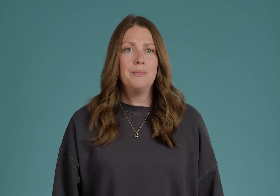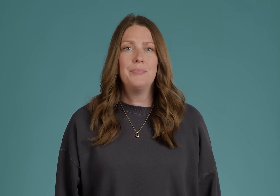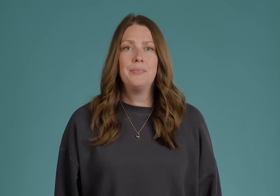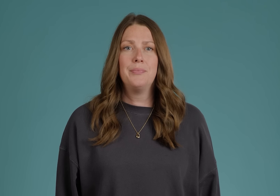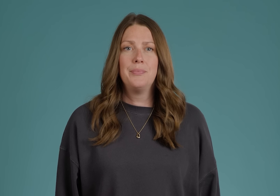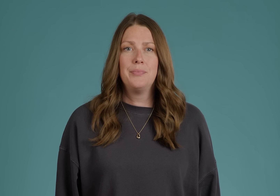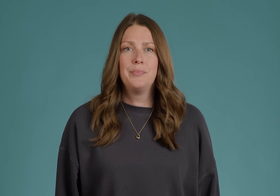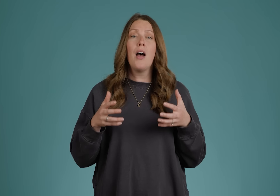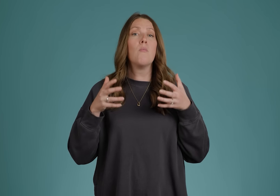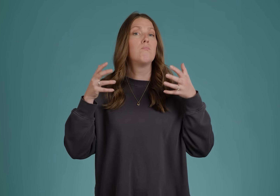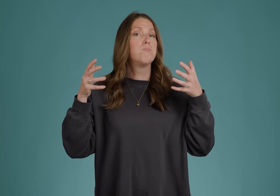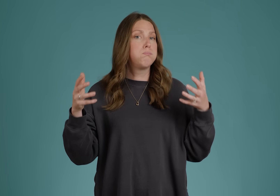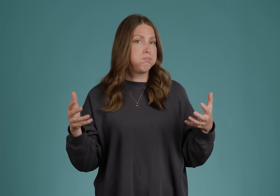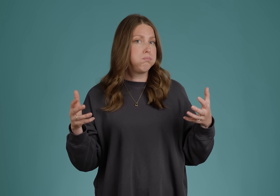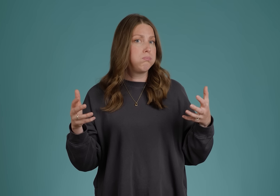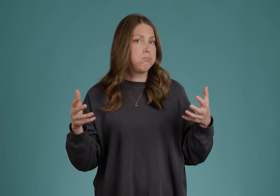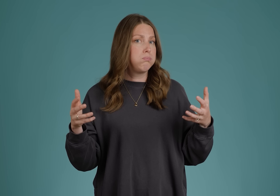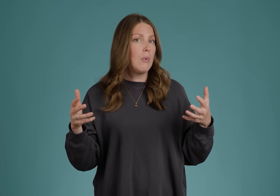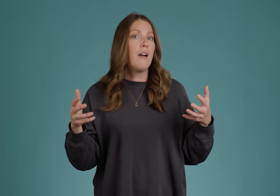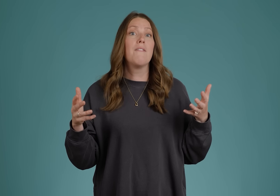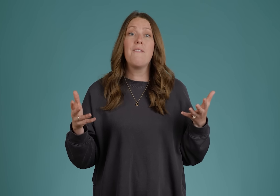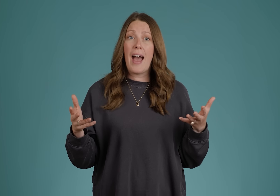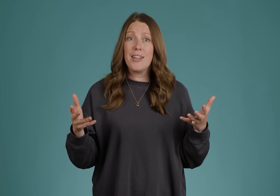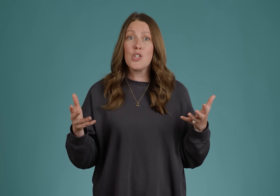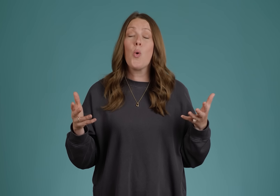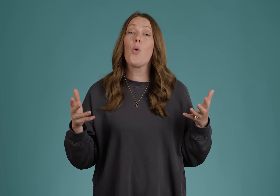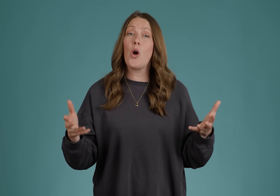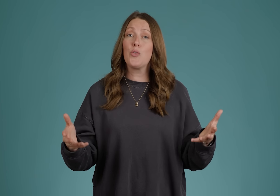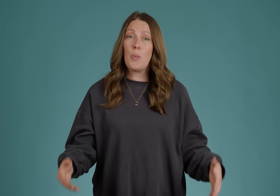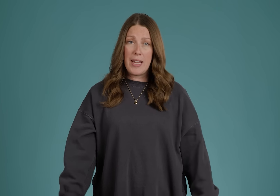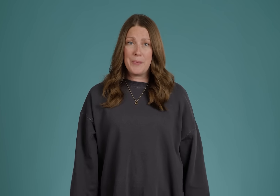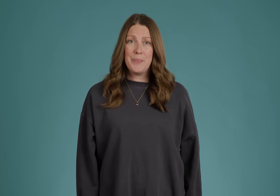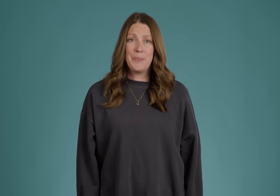puff out fat or overweight